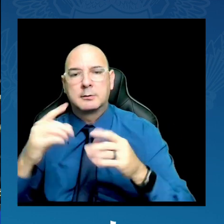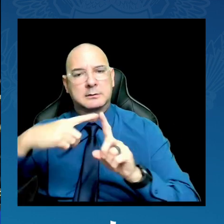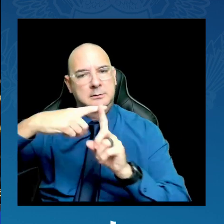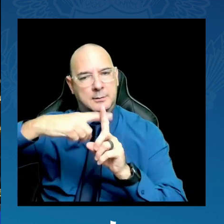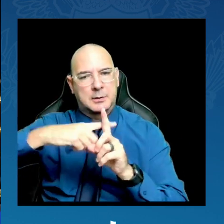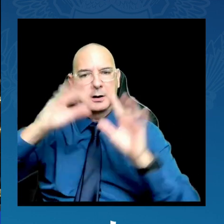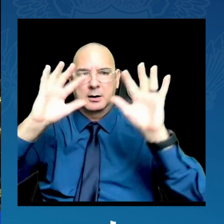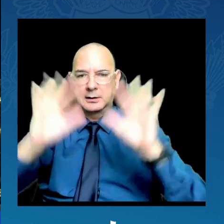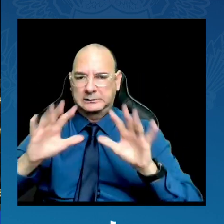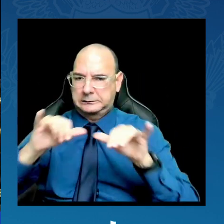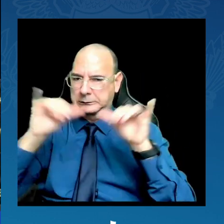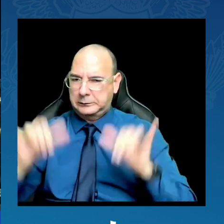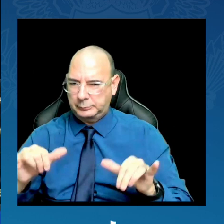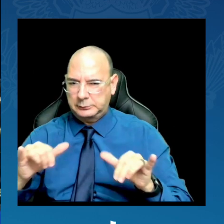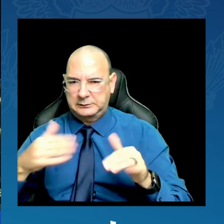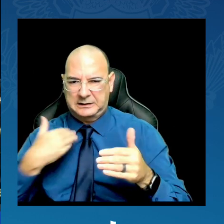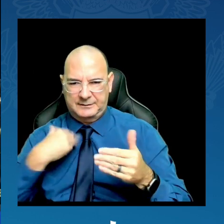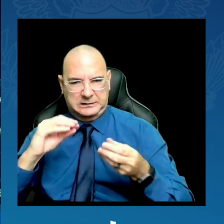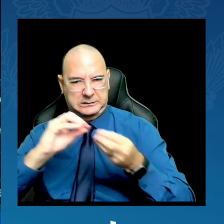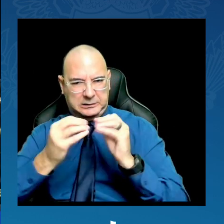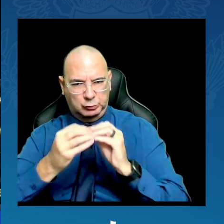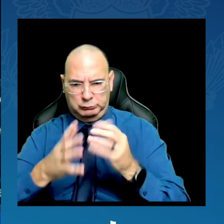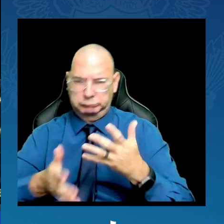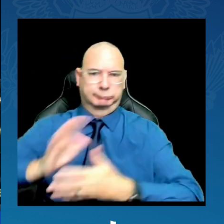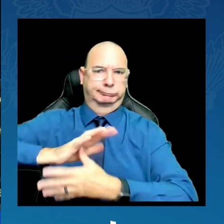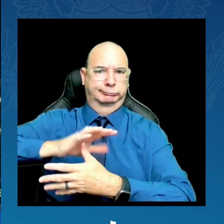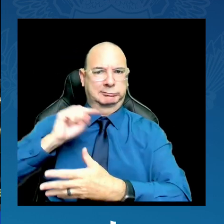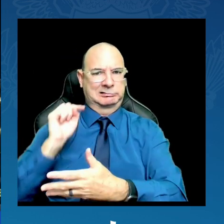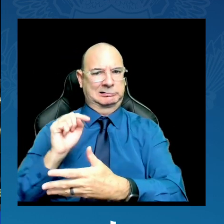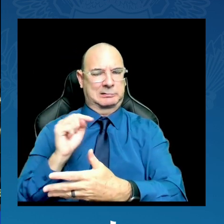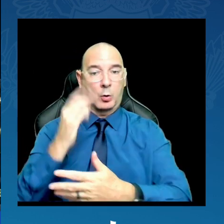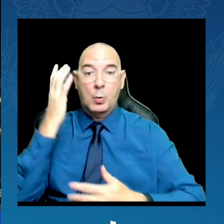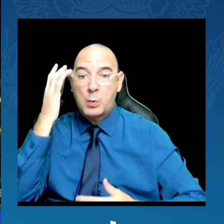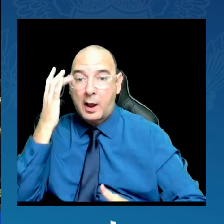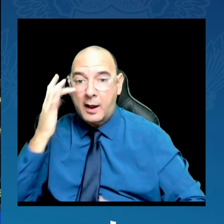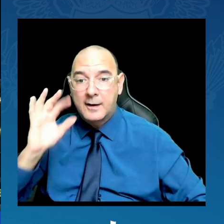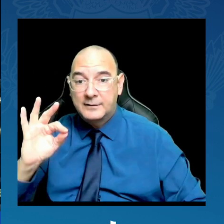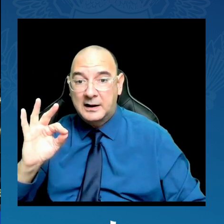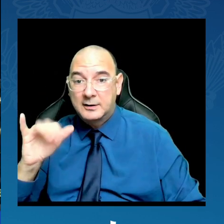That's why in the FY 23 budget, we requested increased funding for Earth Science